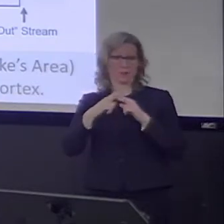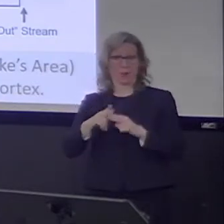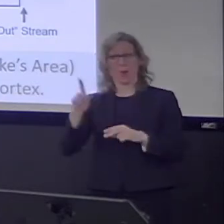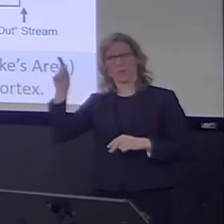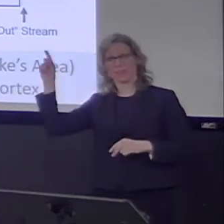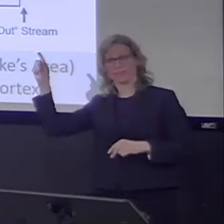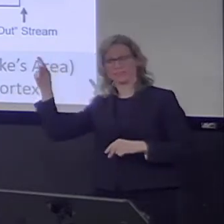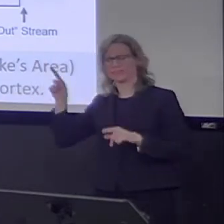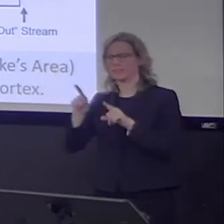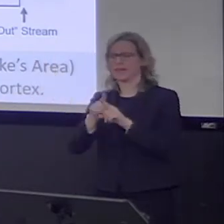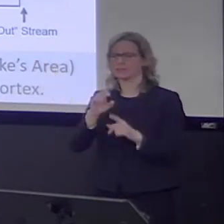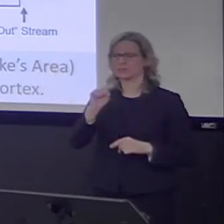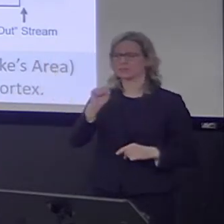as a social synapse,